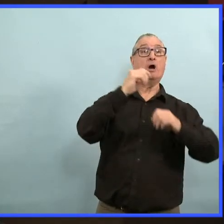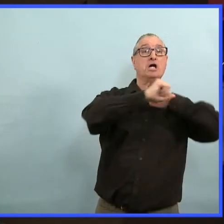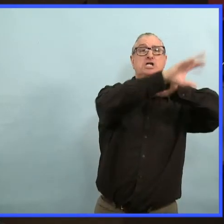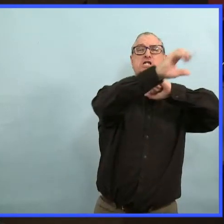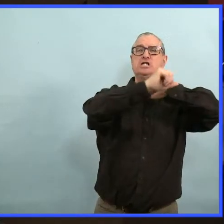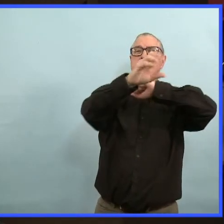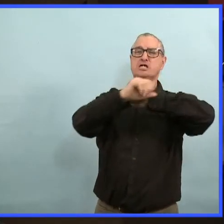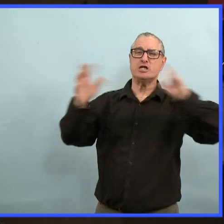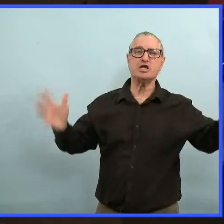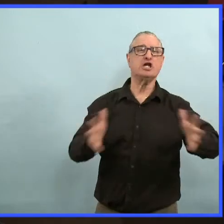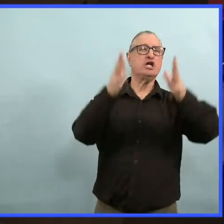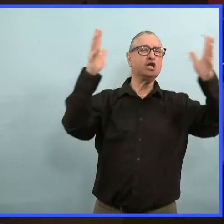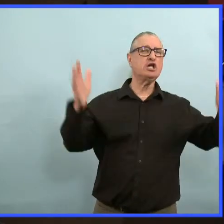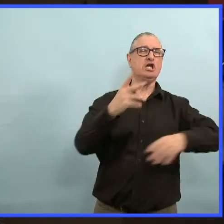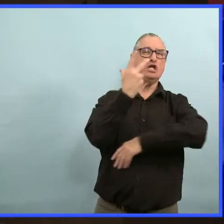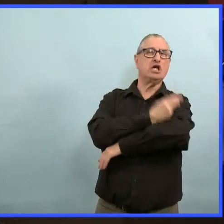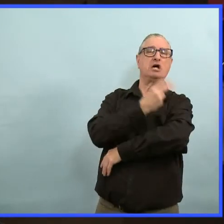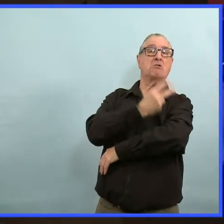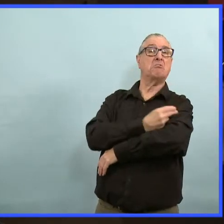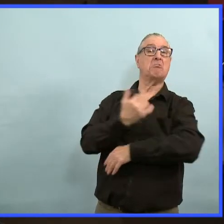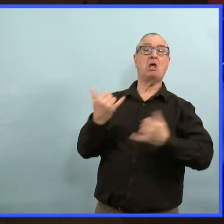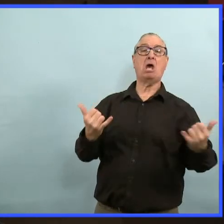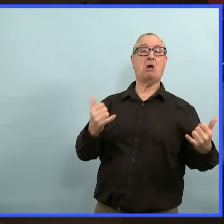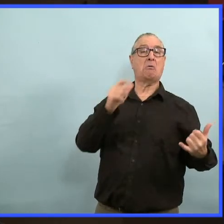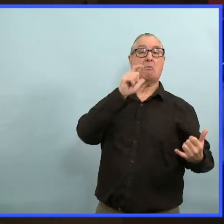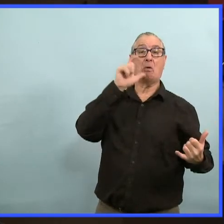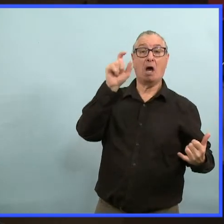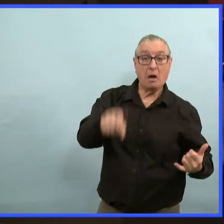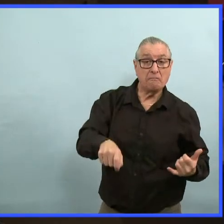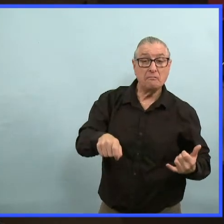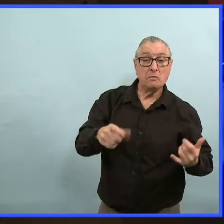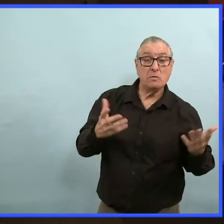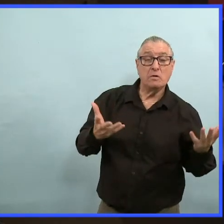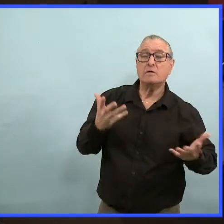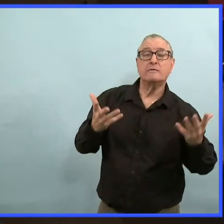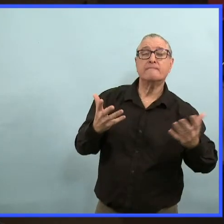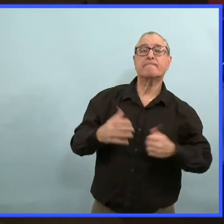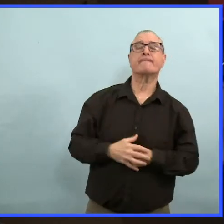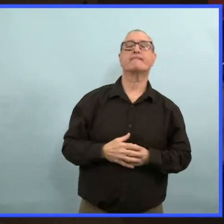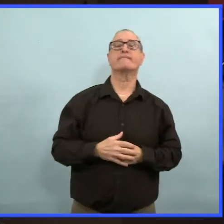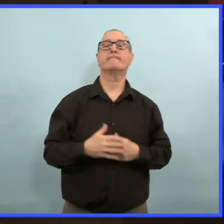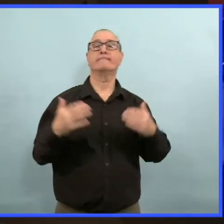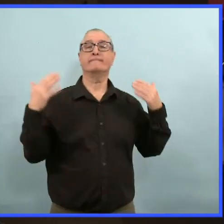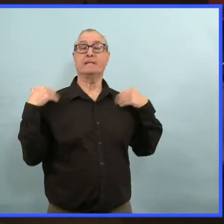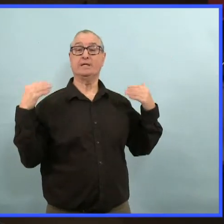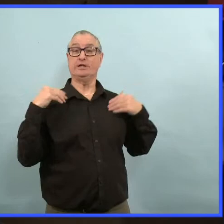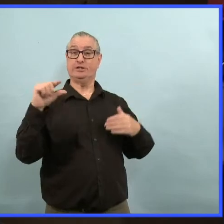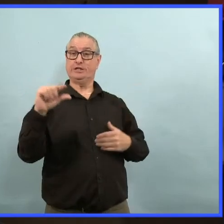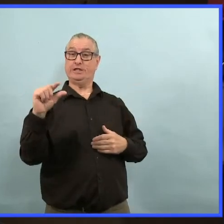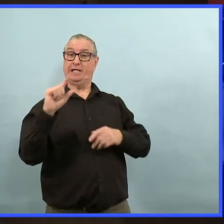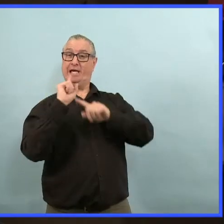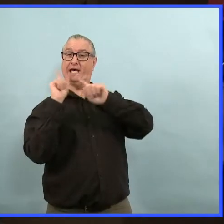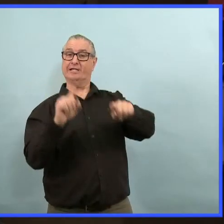of thing we'll be looking at that over the next few weeks but vaccination is still our way out